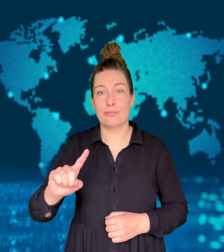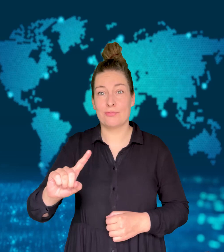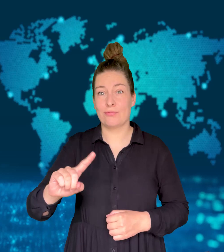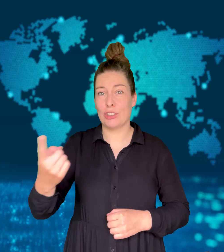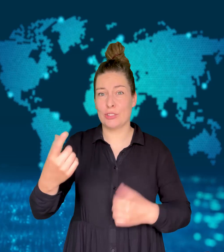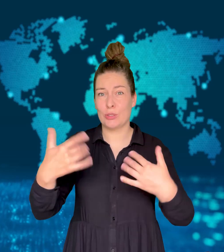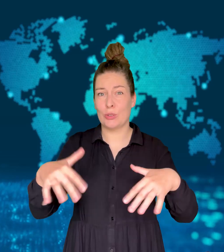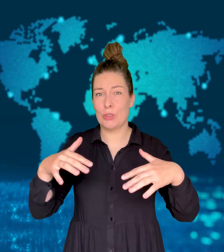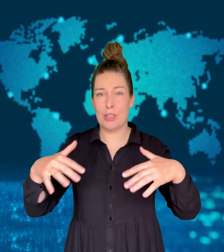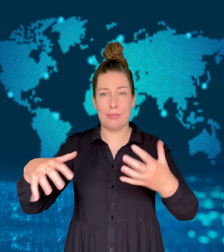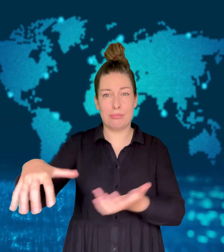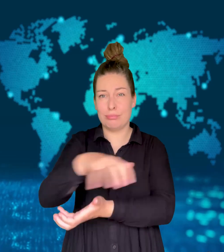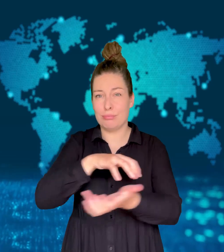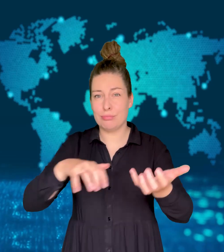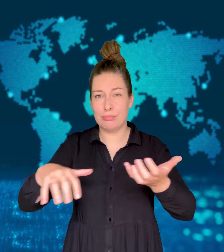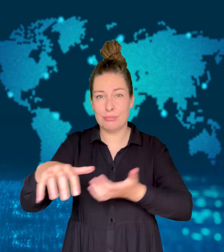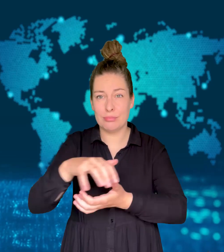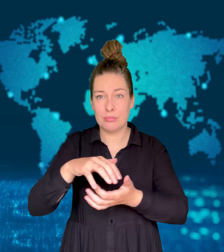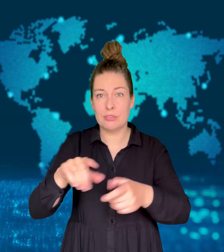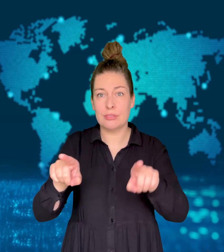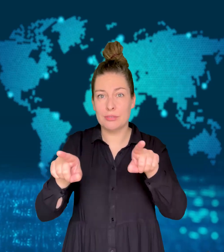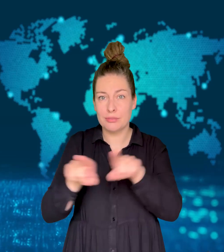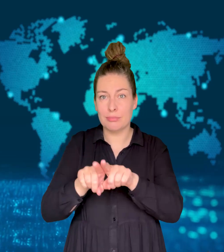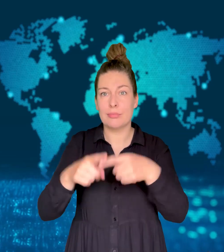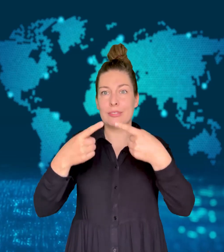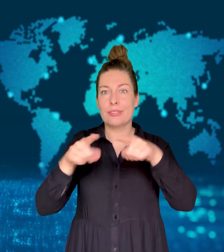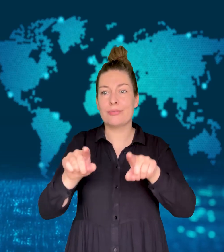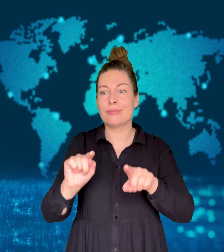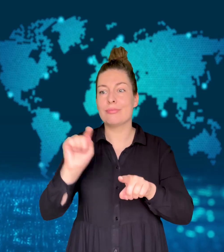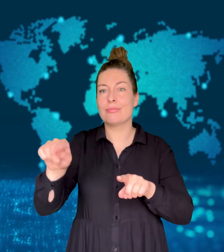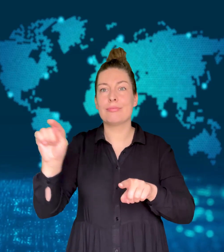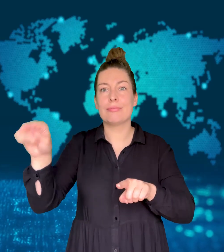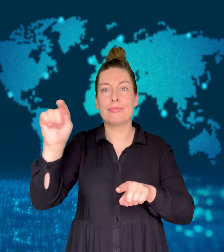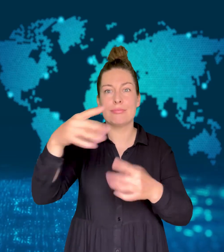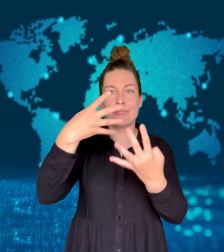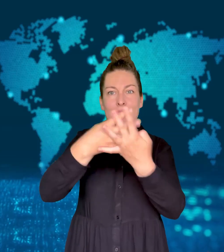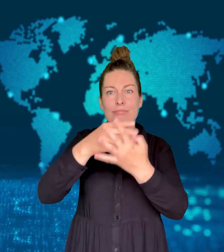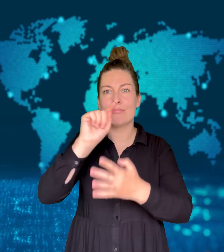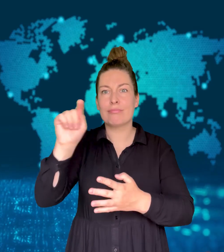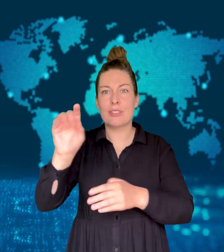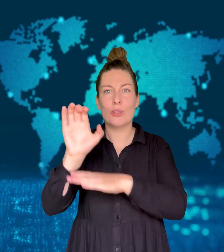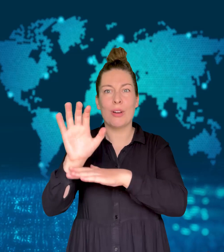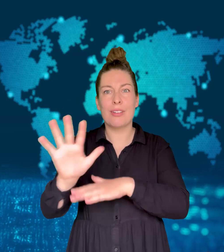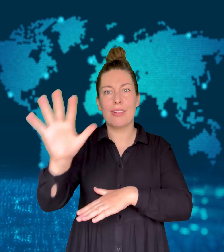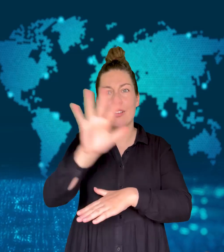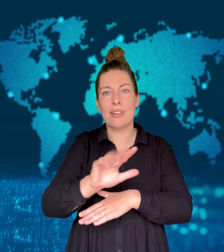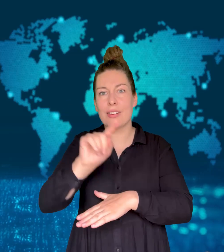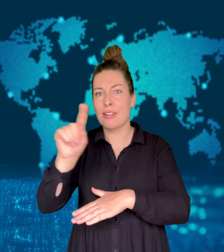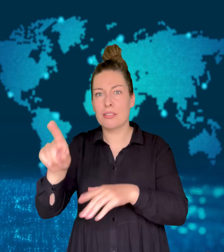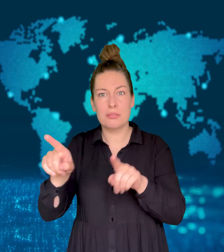the country began to see unrest in their prisons.